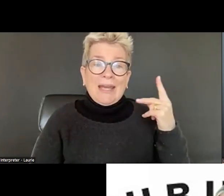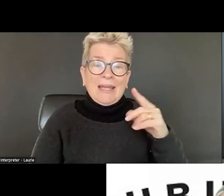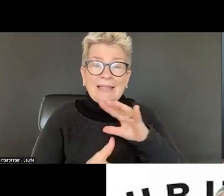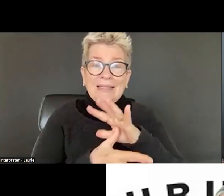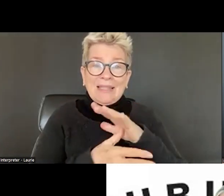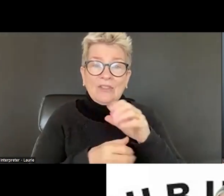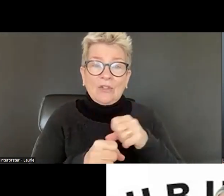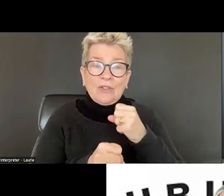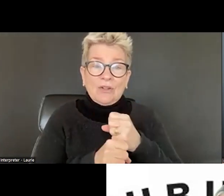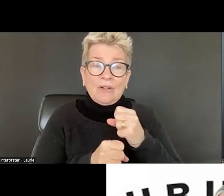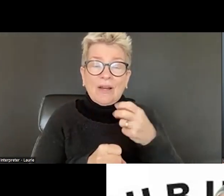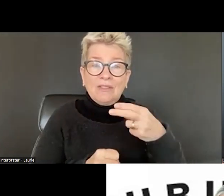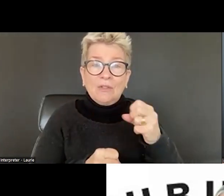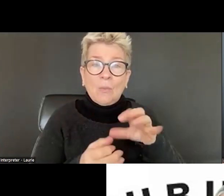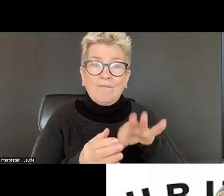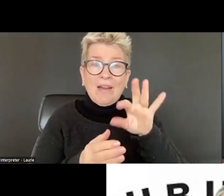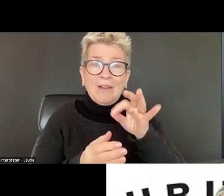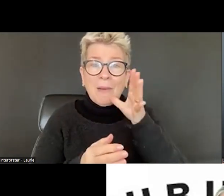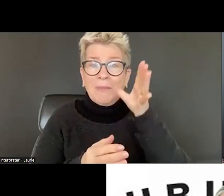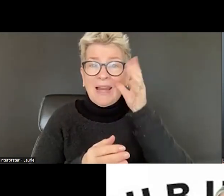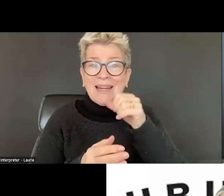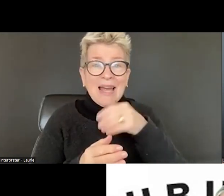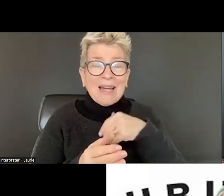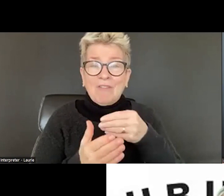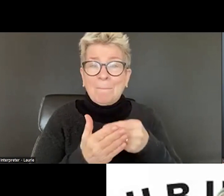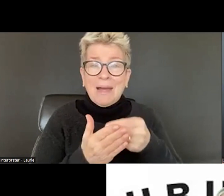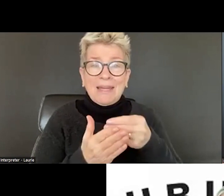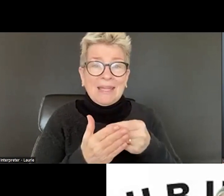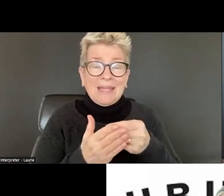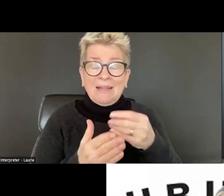pay for college. And it was, I blamed it on my Filipino family, because Mom was always